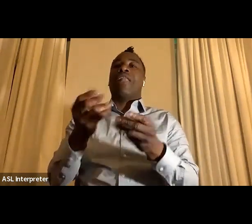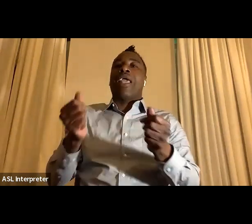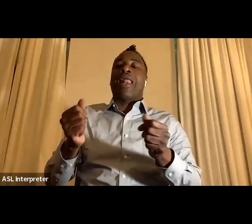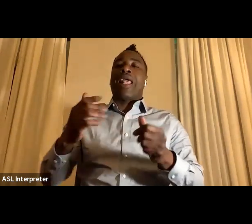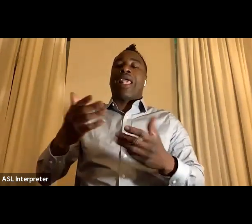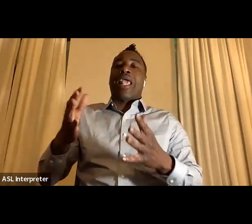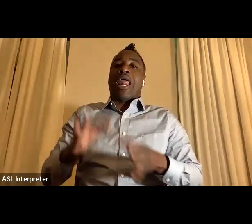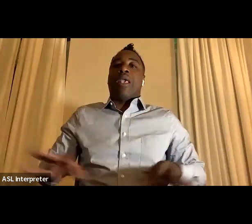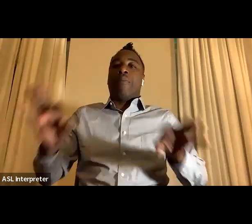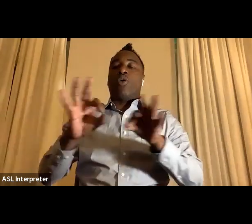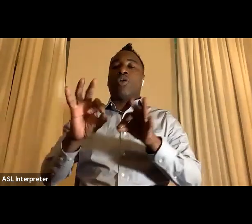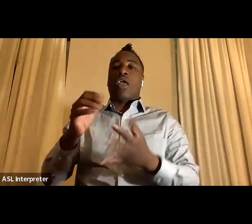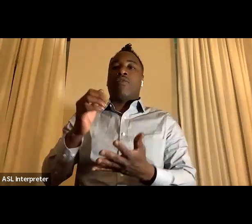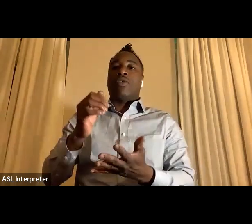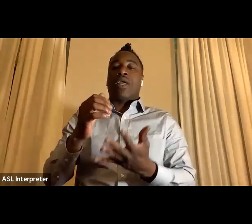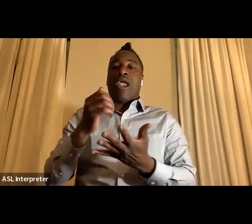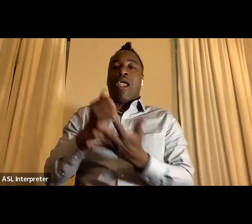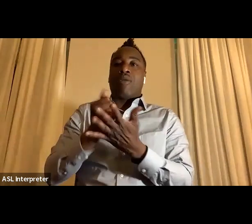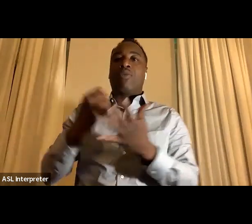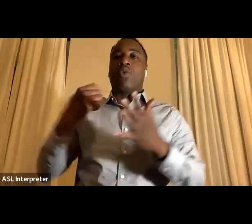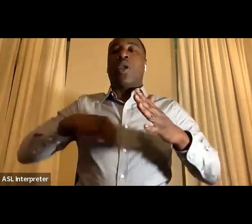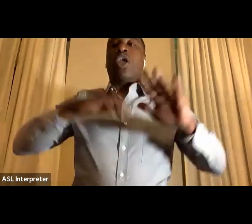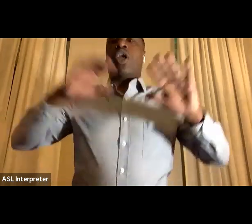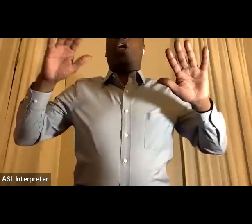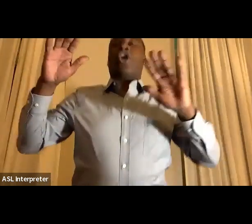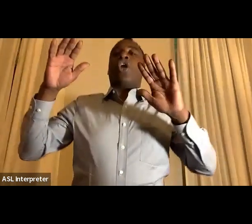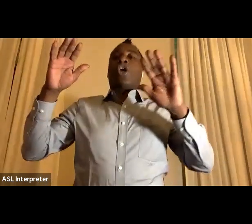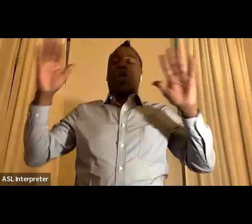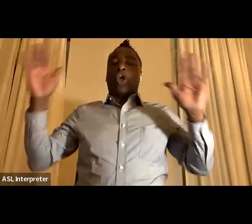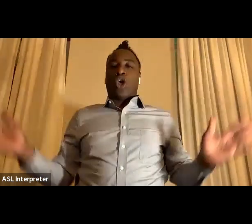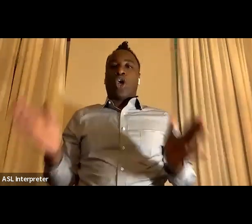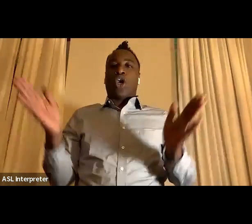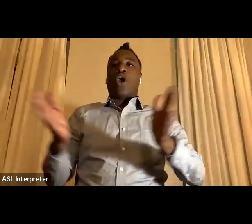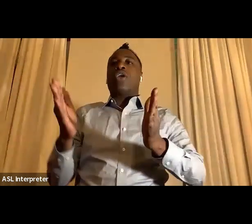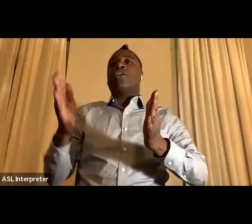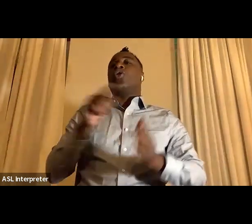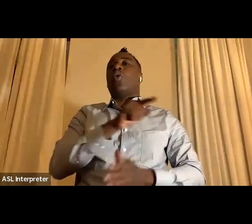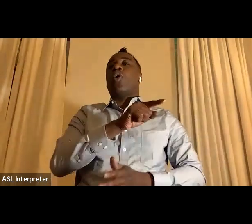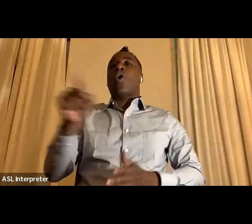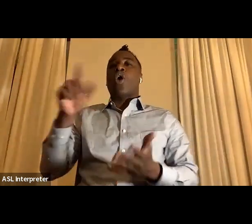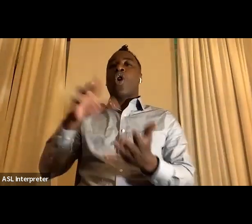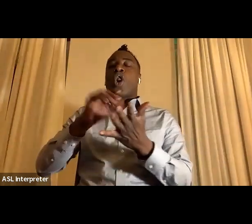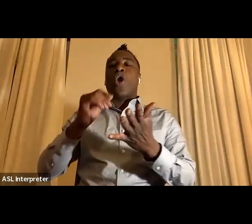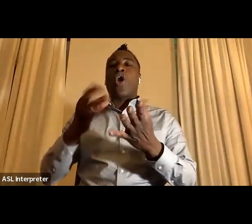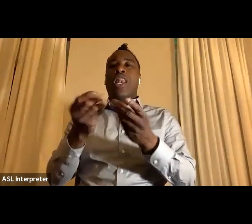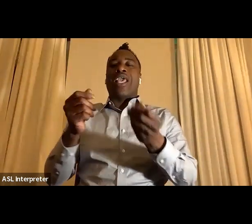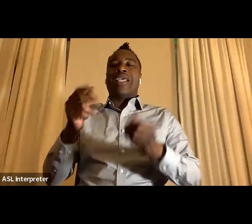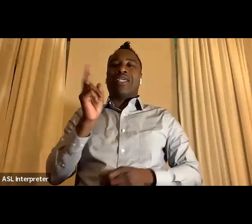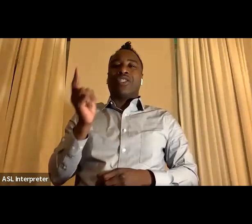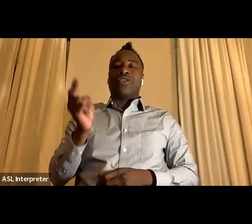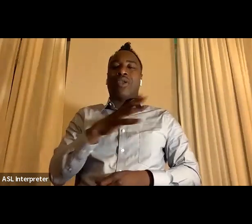We encourage all of our viewers to take time to learn our land's history and the erasure of its indigenous people in order